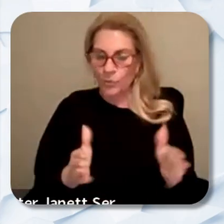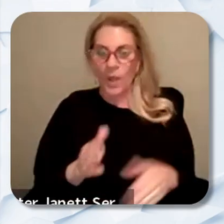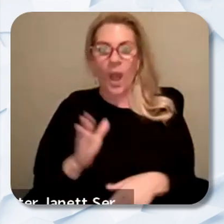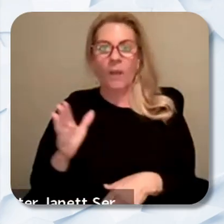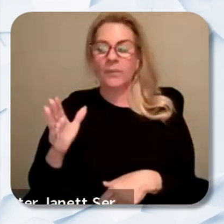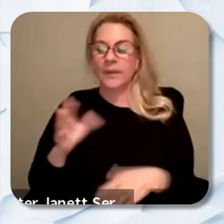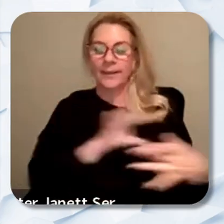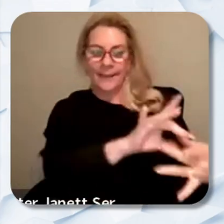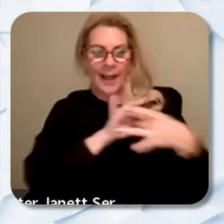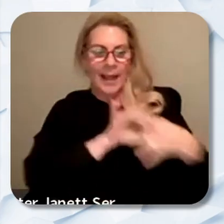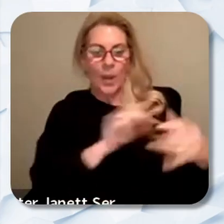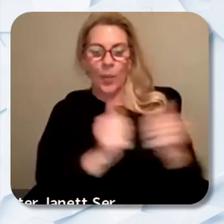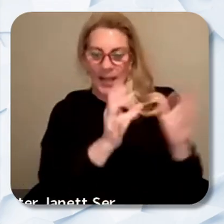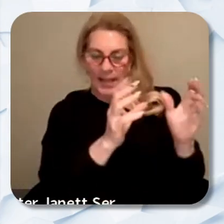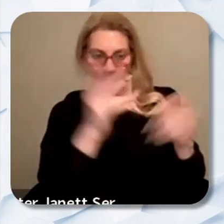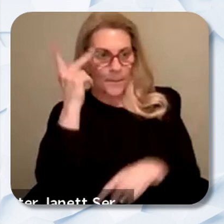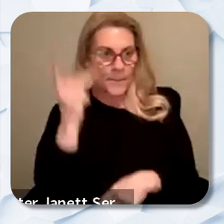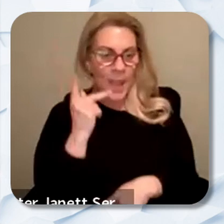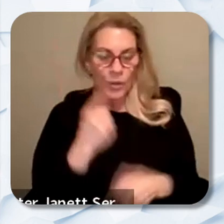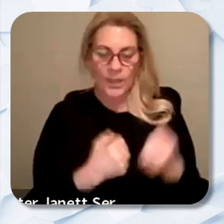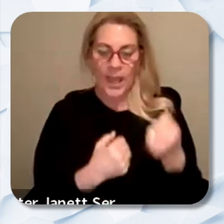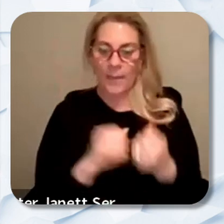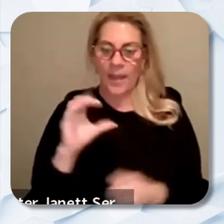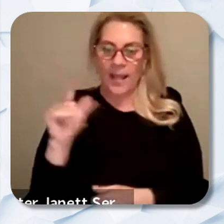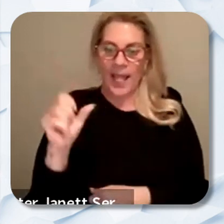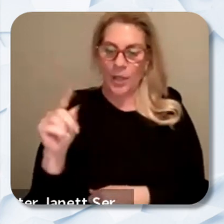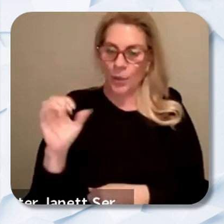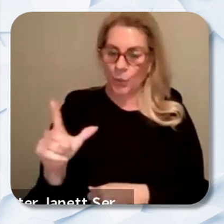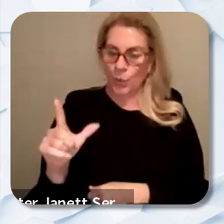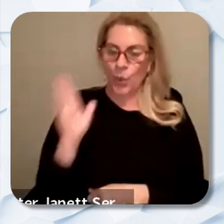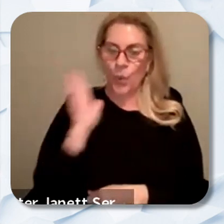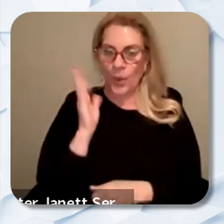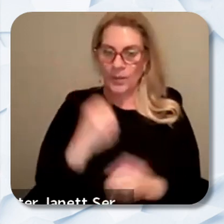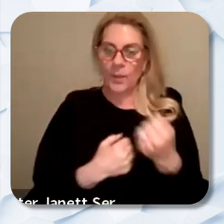engagement to help support the CLASS tool that will then in return support your assessments and